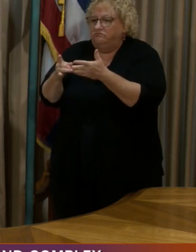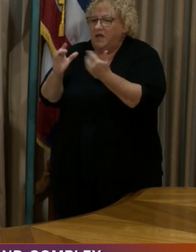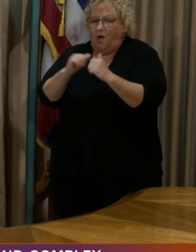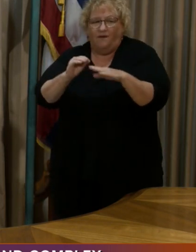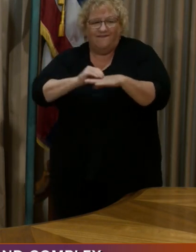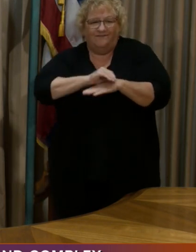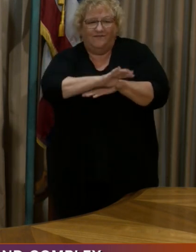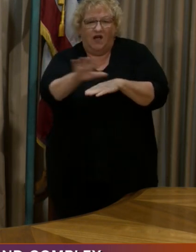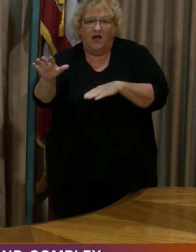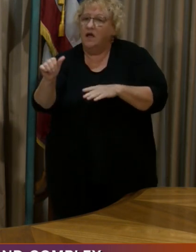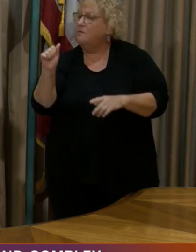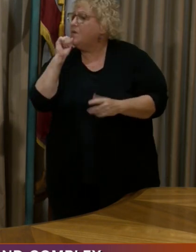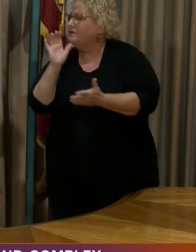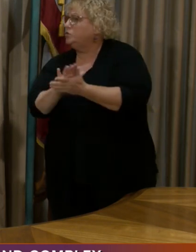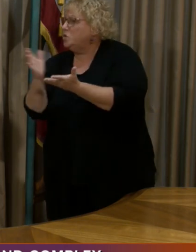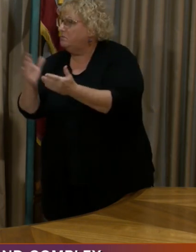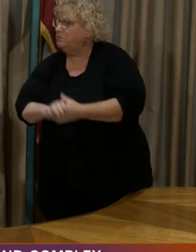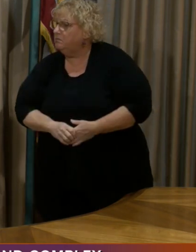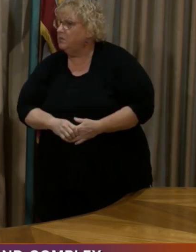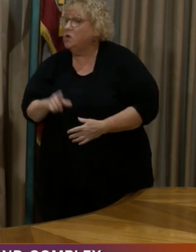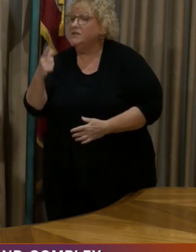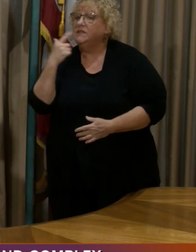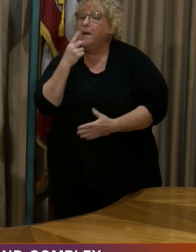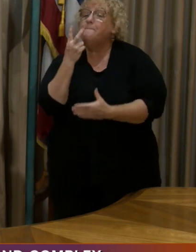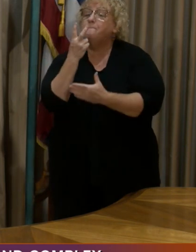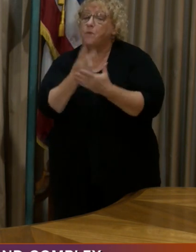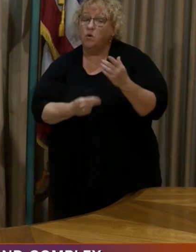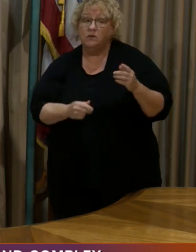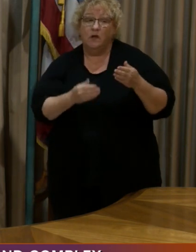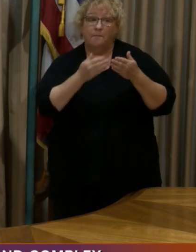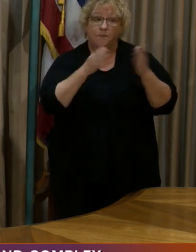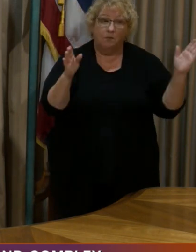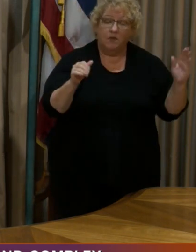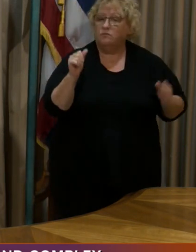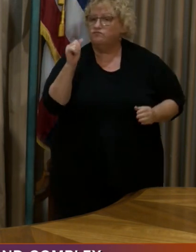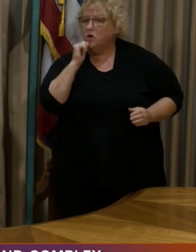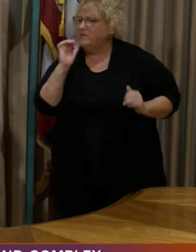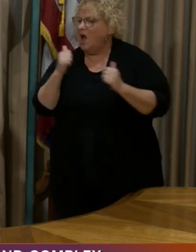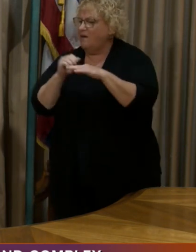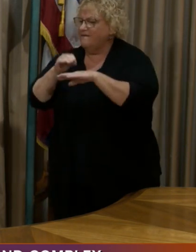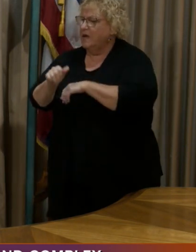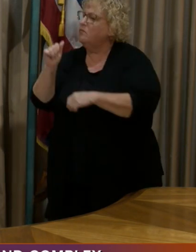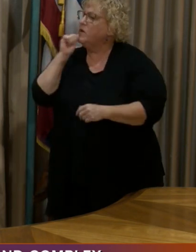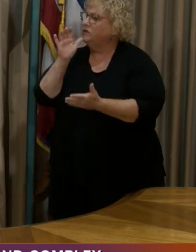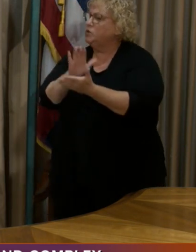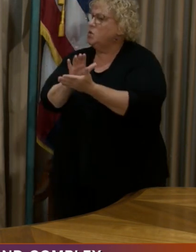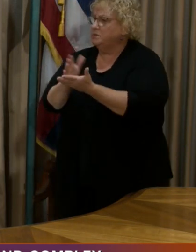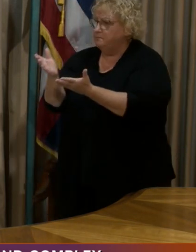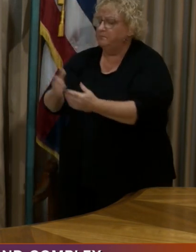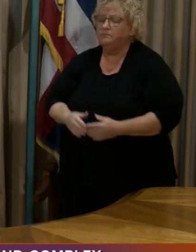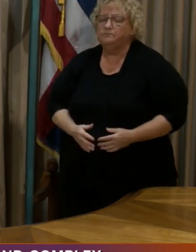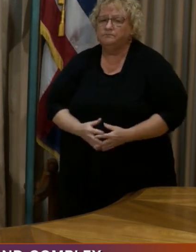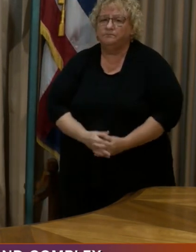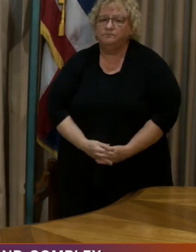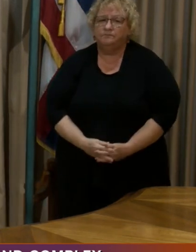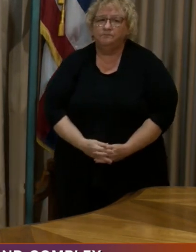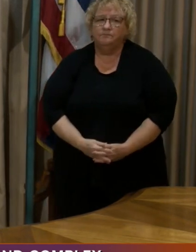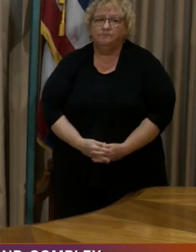WE DON'T HAVE THE APOLOGY. PRIVATE SCHOOLS? BECAUSE IT SAID THE GUY ONES WERE ALL SCHOOLS.